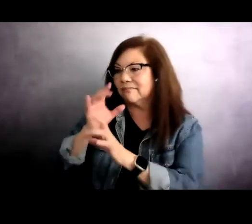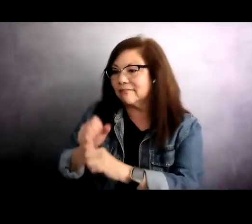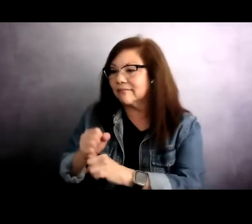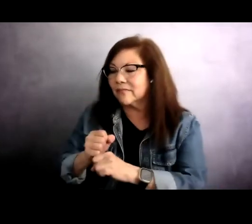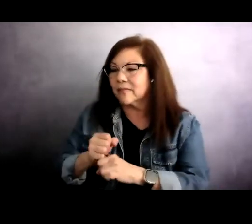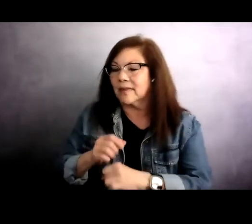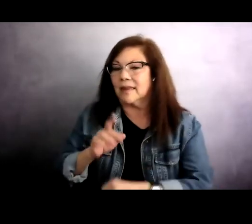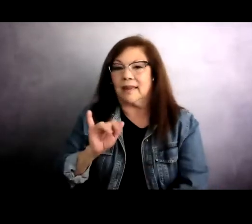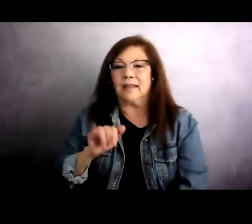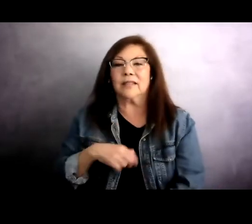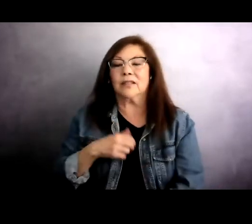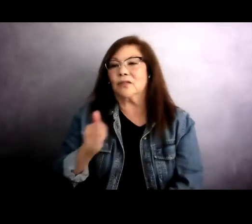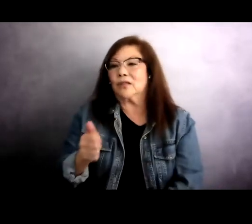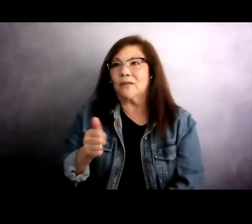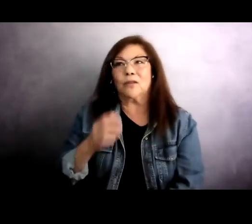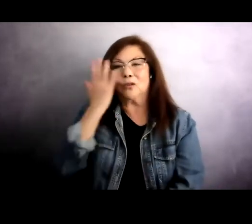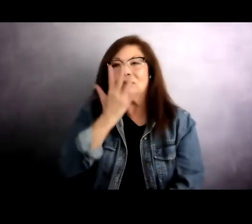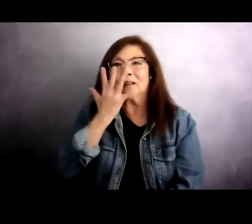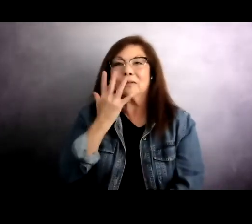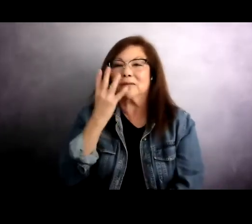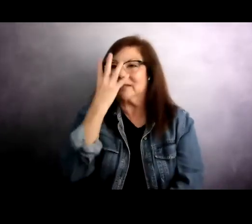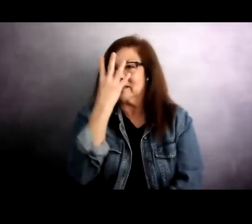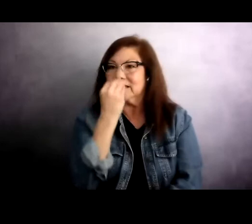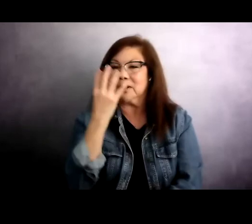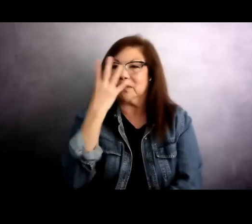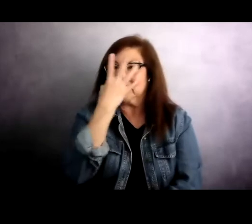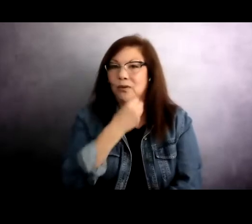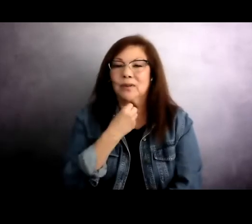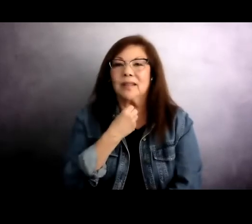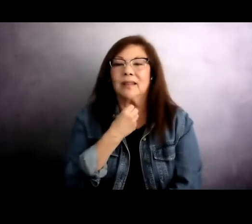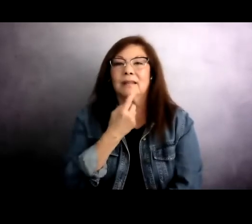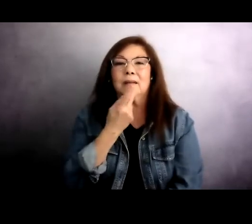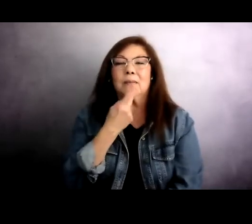Daisy herself looked like sleeping beauty. Awakened, a delicate flesh on her cheeks, yet her lips parted